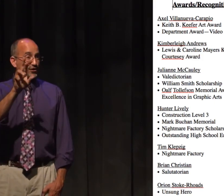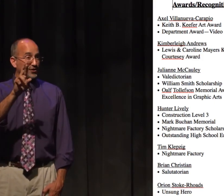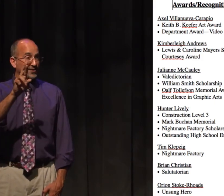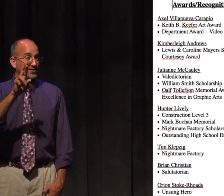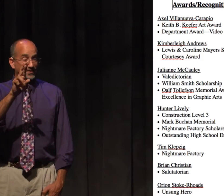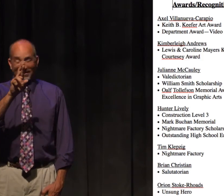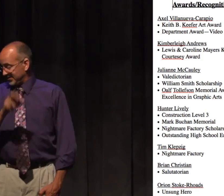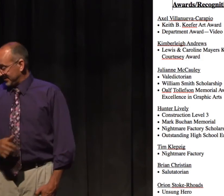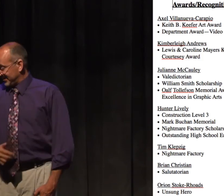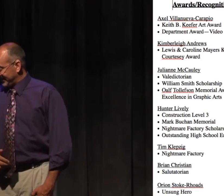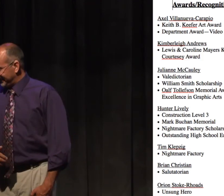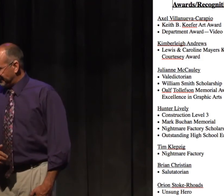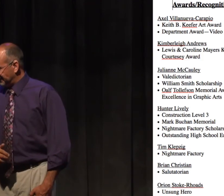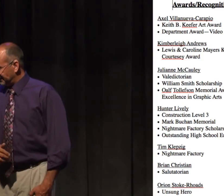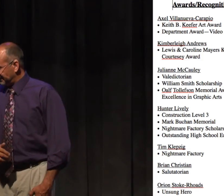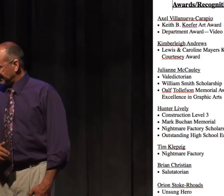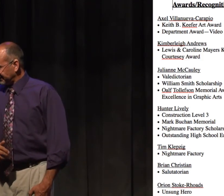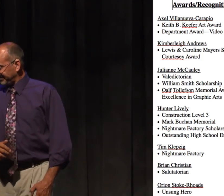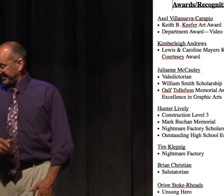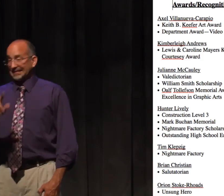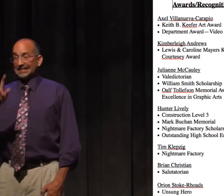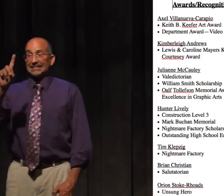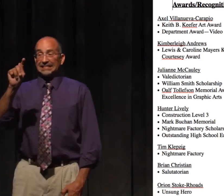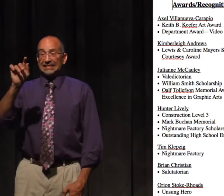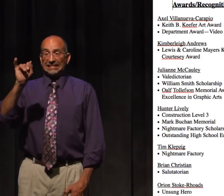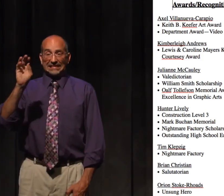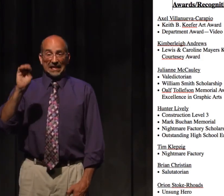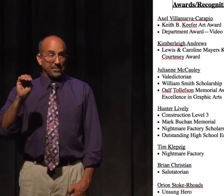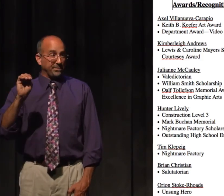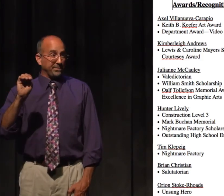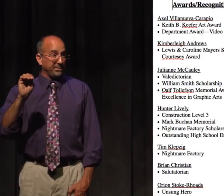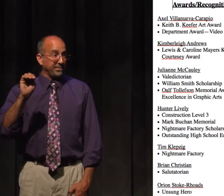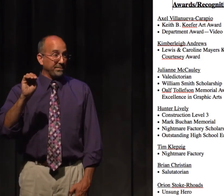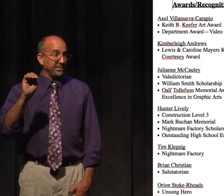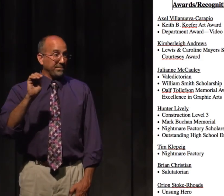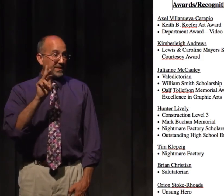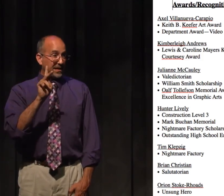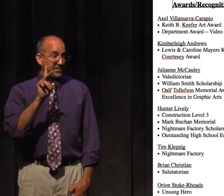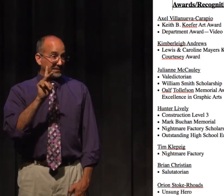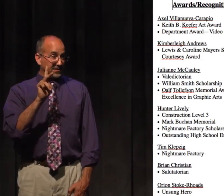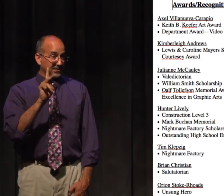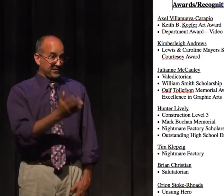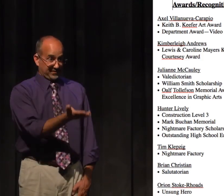Hunter Tim